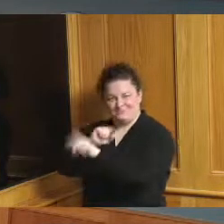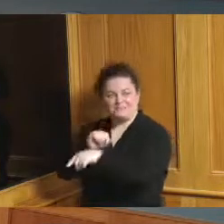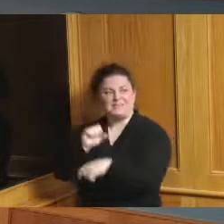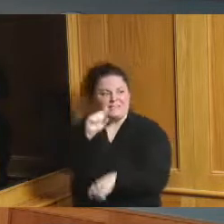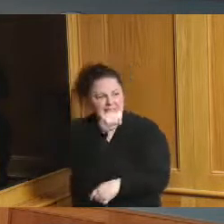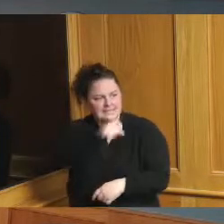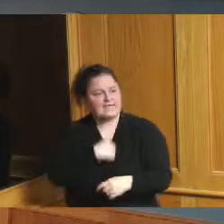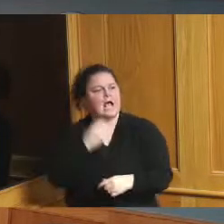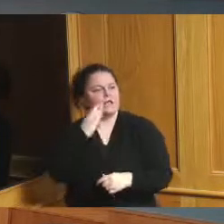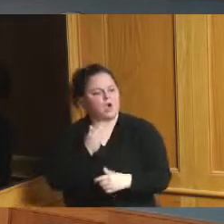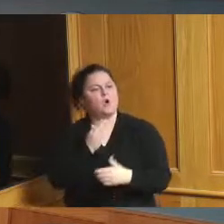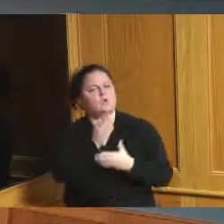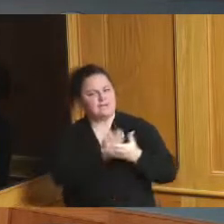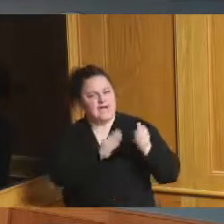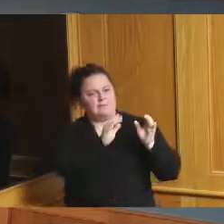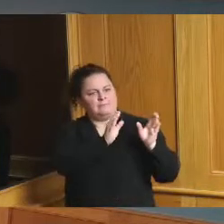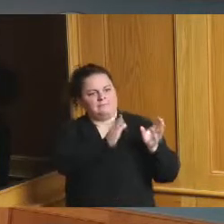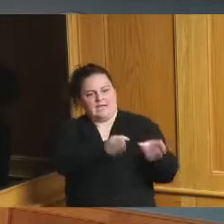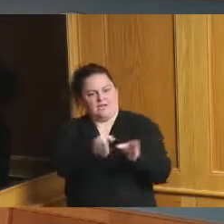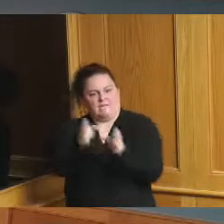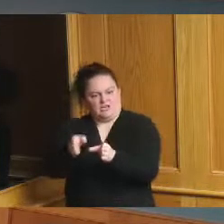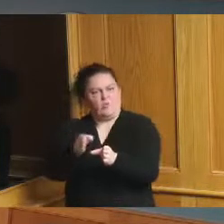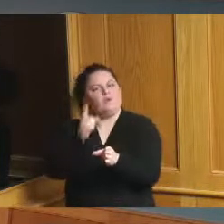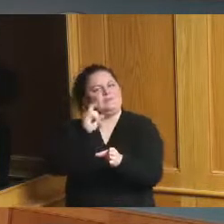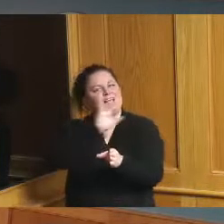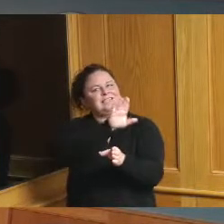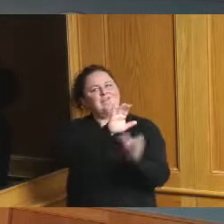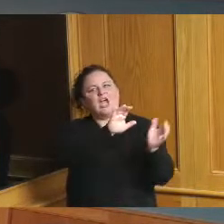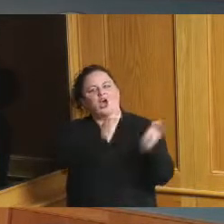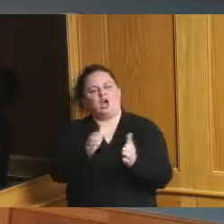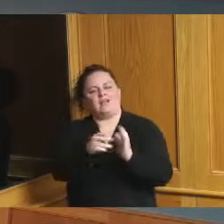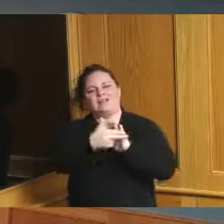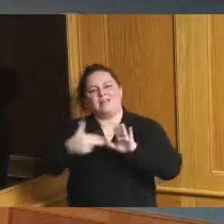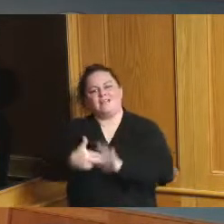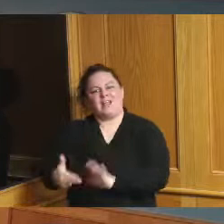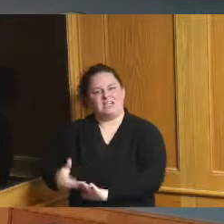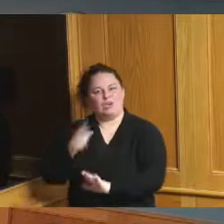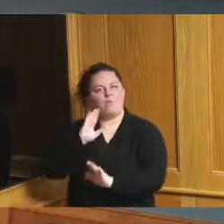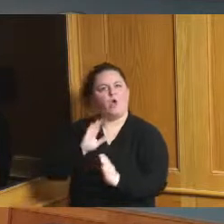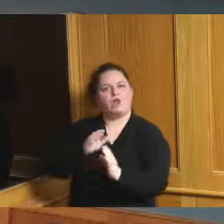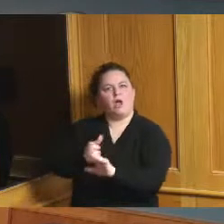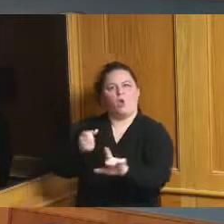classifications were initially left out that were added back in as this process went along that were